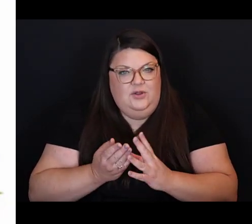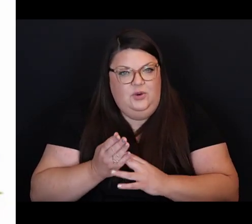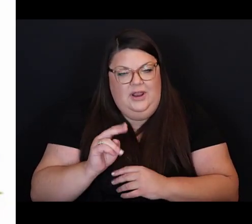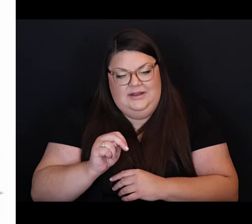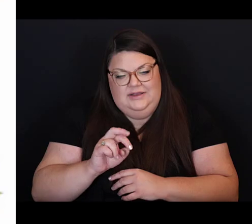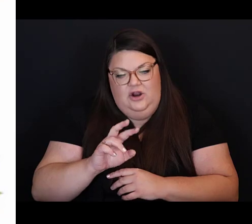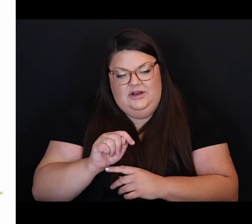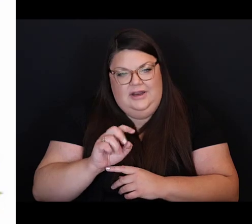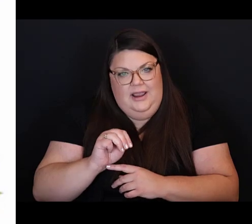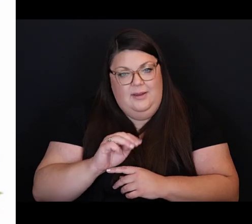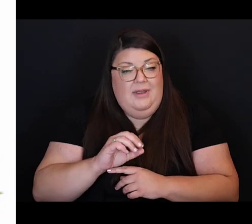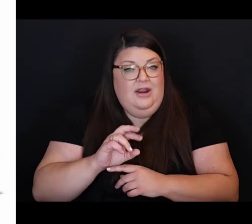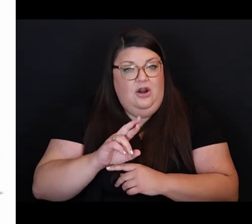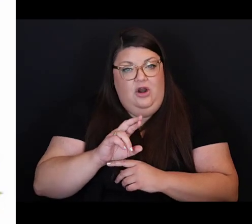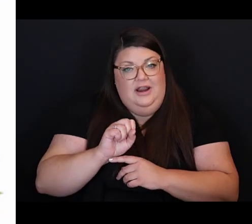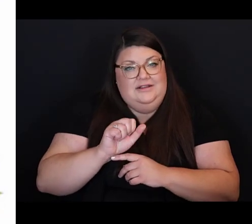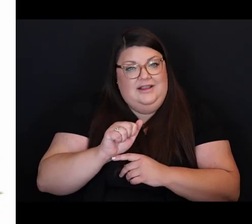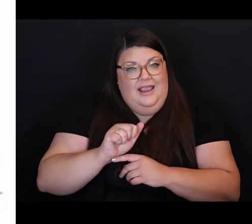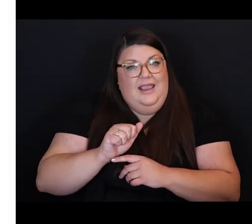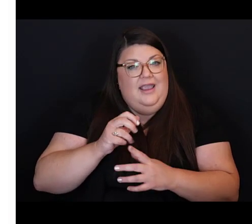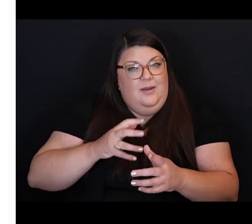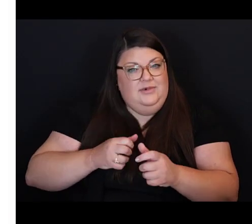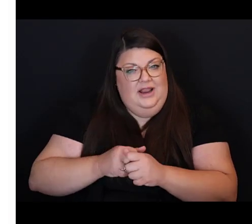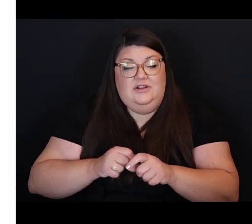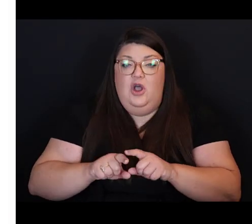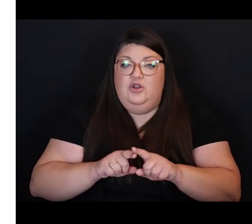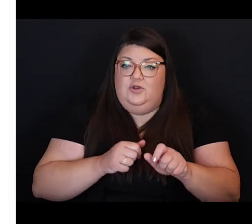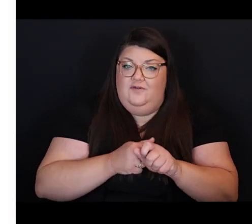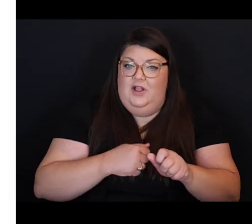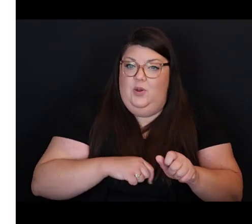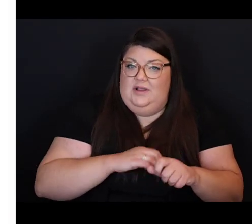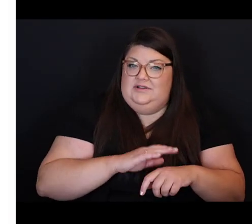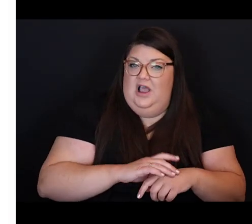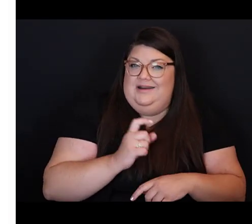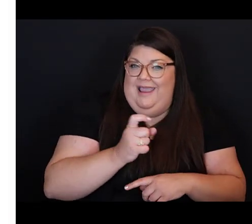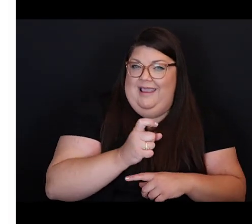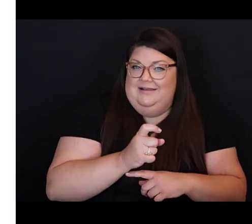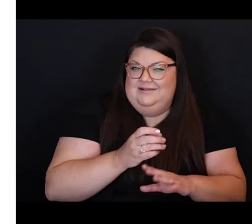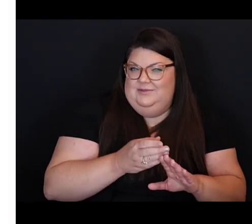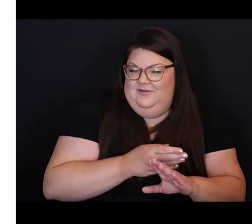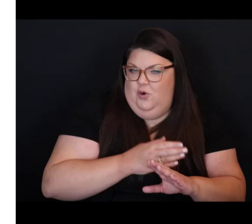as well as RSA updates. You can also follow us on ‘X’, formerly known as Twitter,